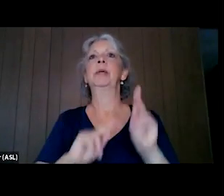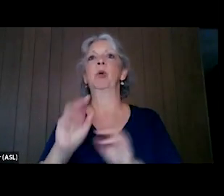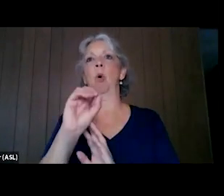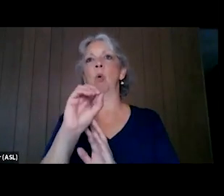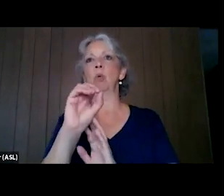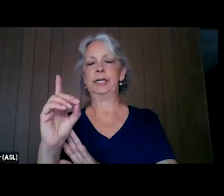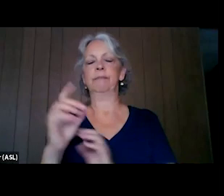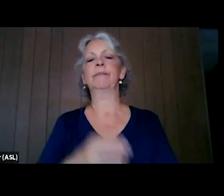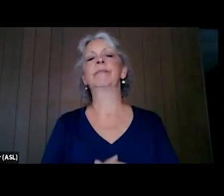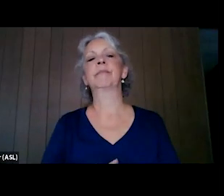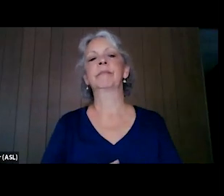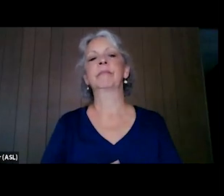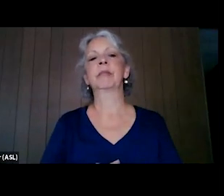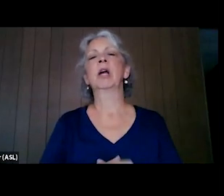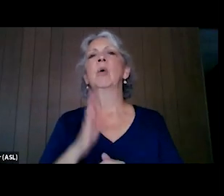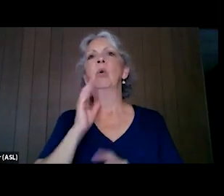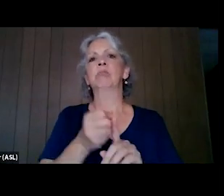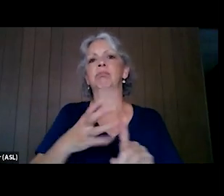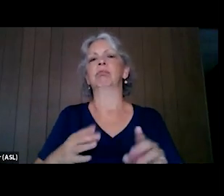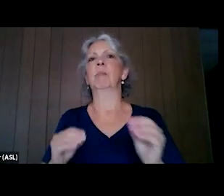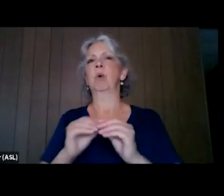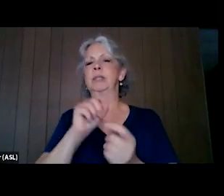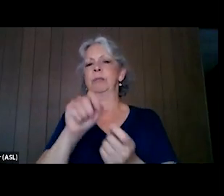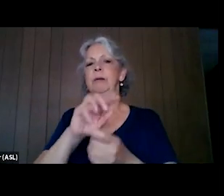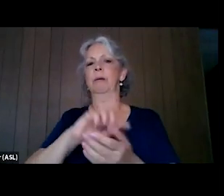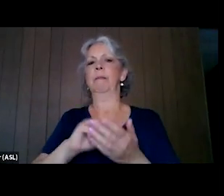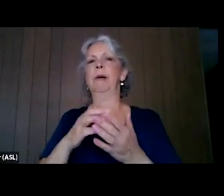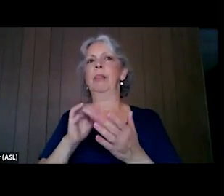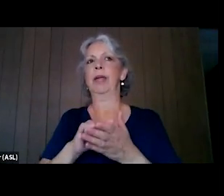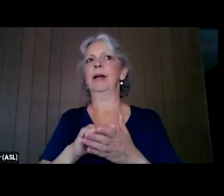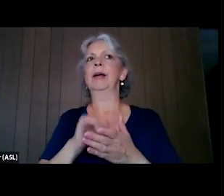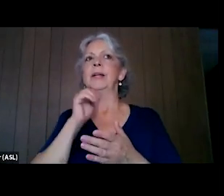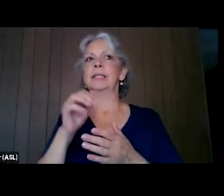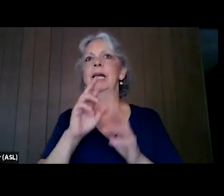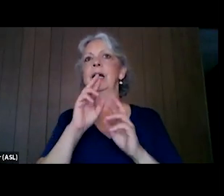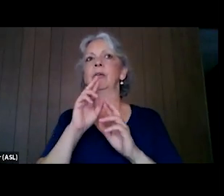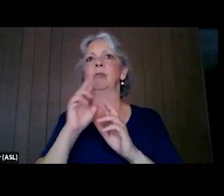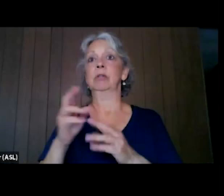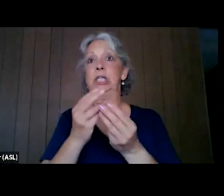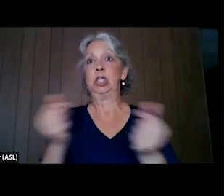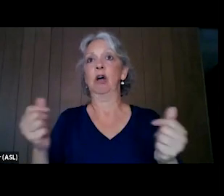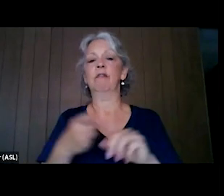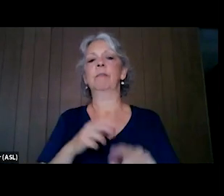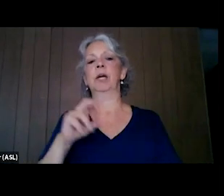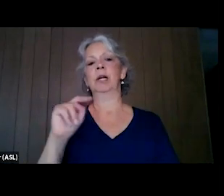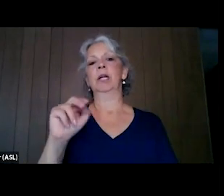We're gonna talk a lot more specifically about this, but xylazine does not respond to Narcan. So because it's often with fentanyl,